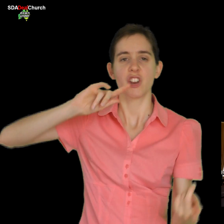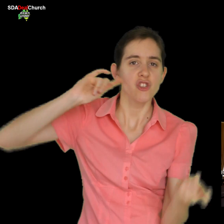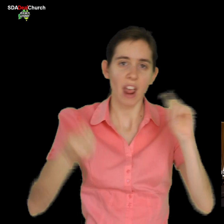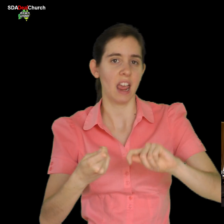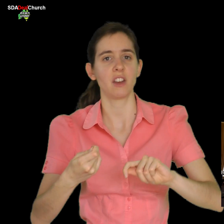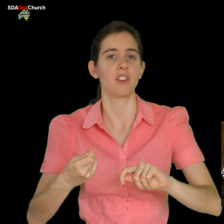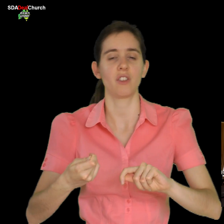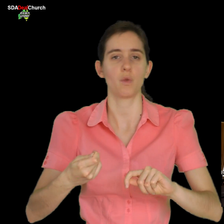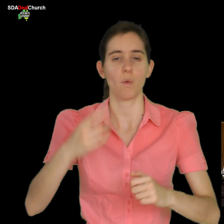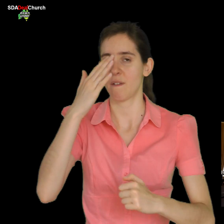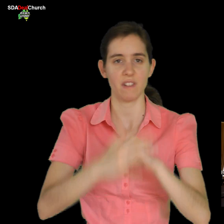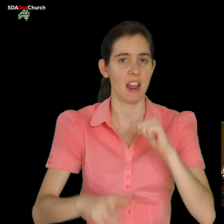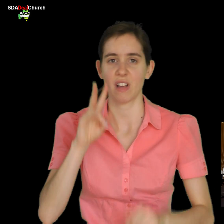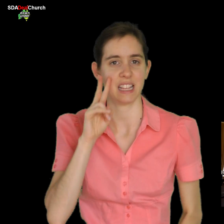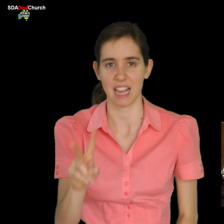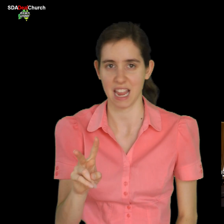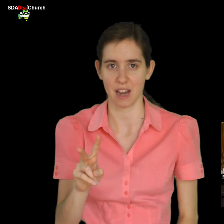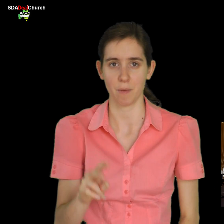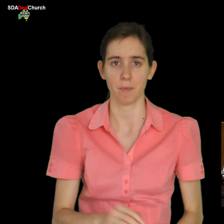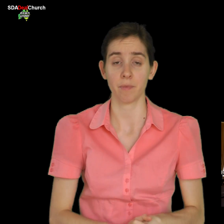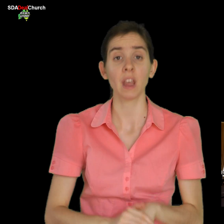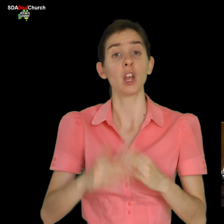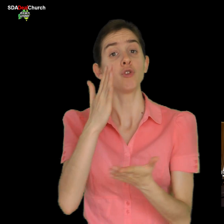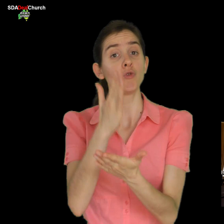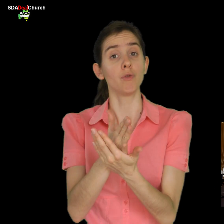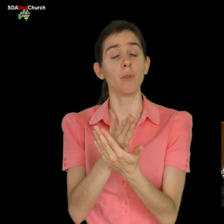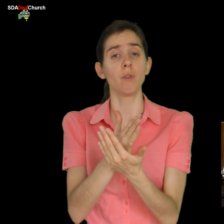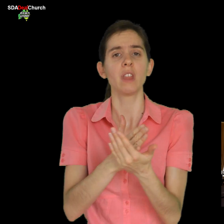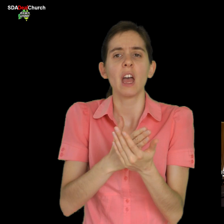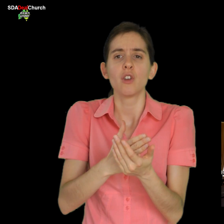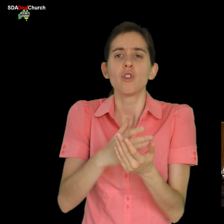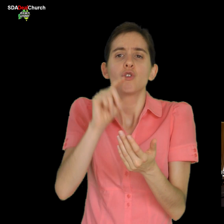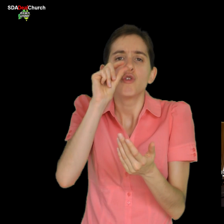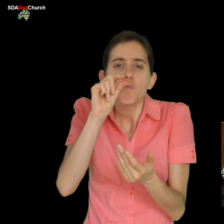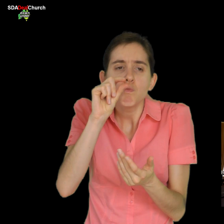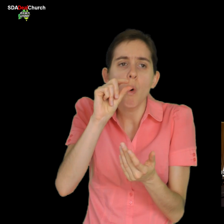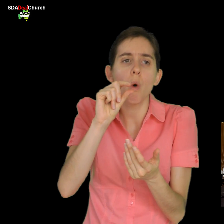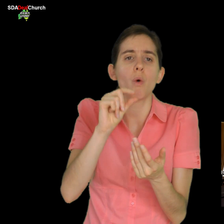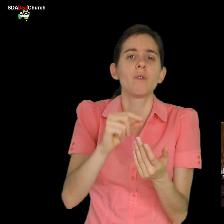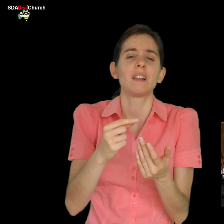been seen. It is true that relatively small beneficial single-gene mutations,